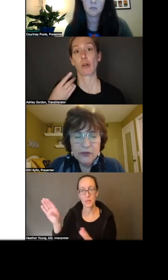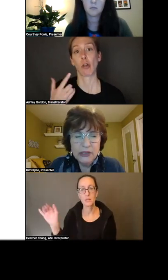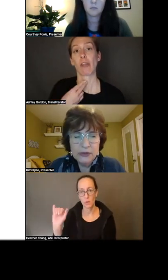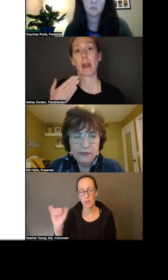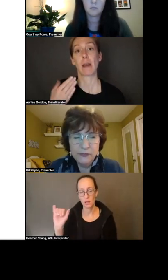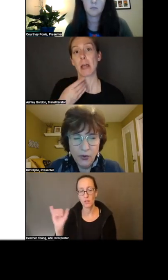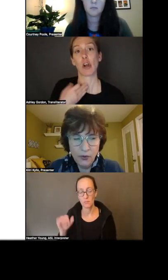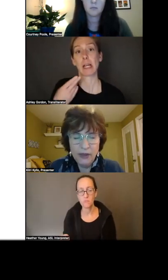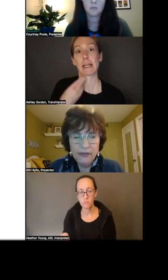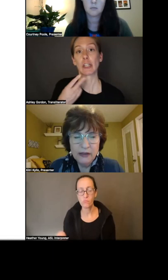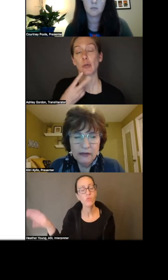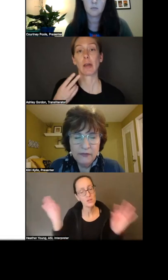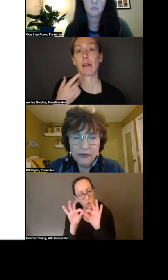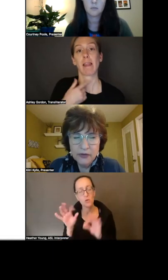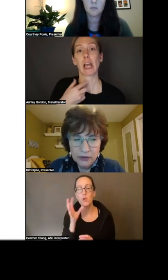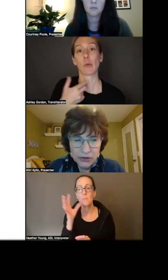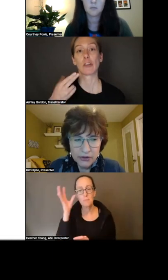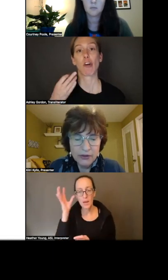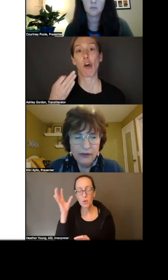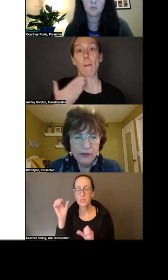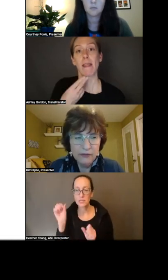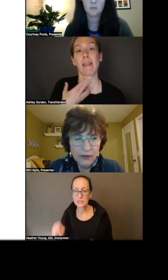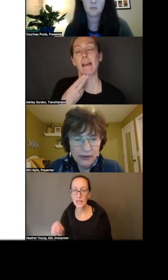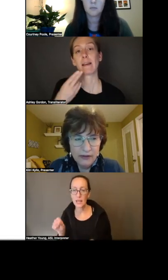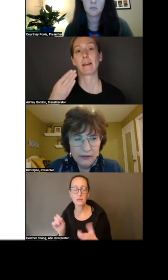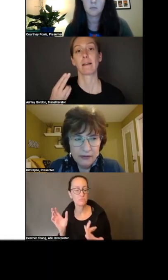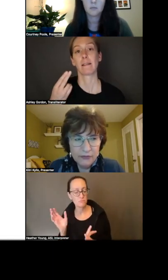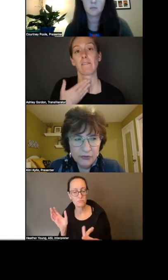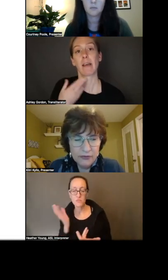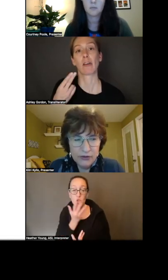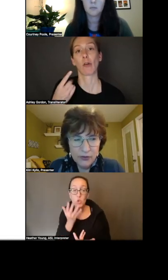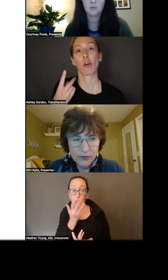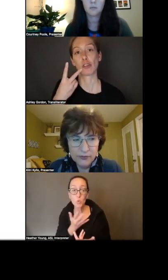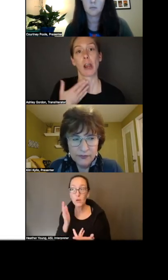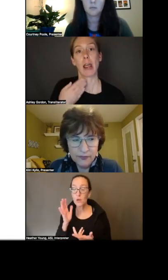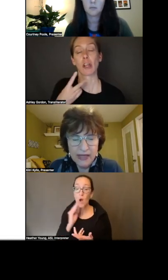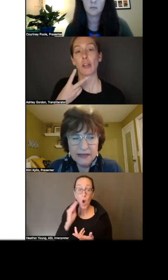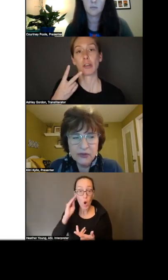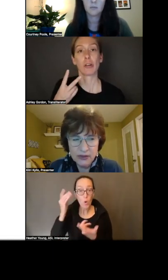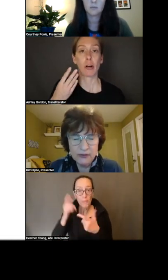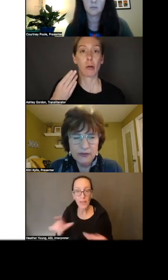the language of the home, and they can convey their culture and their, you know, that's critical.